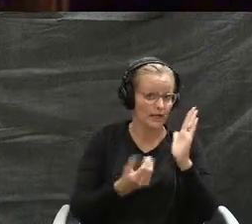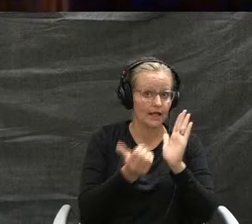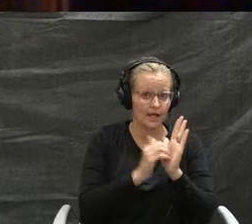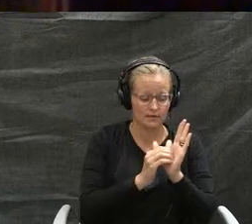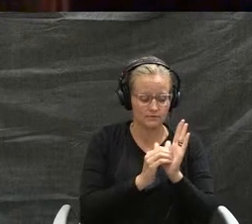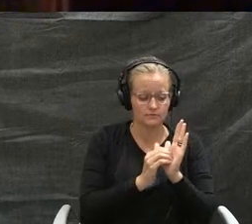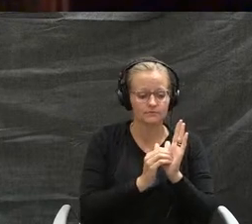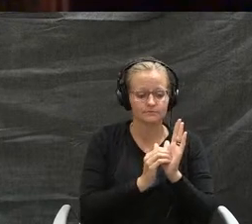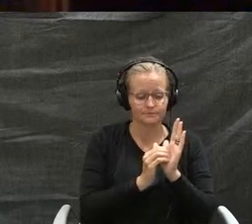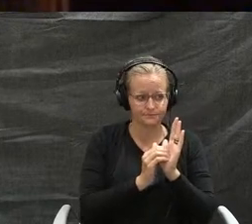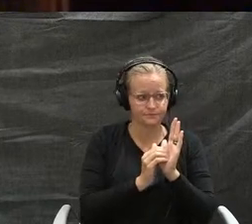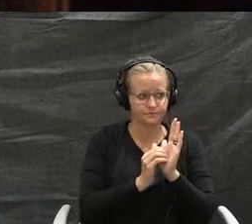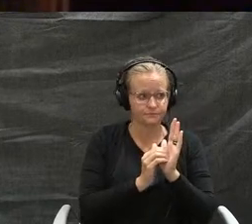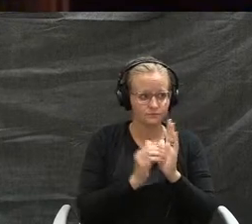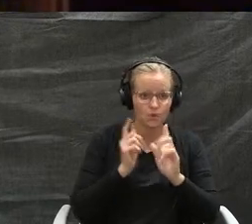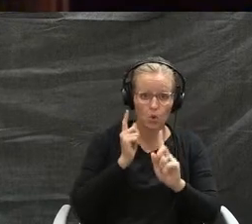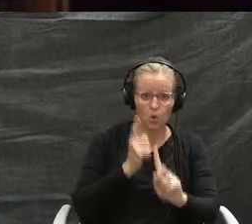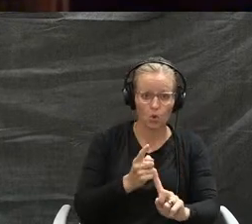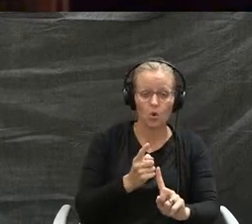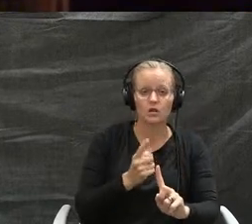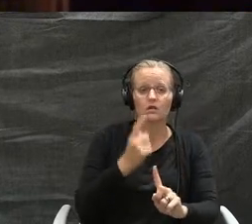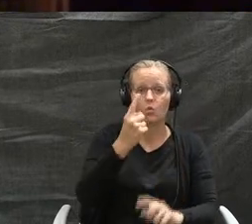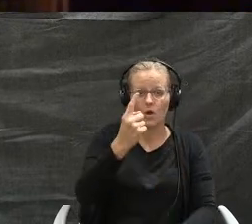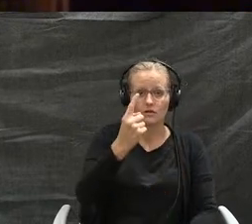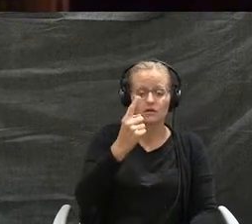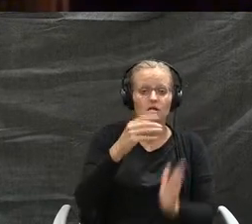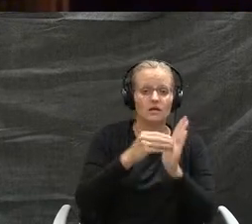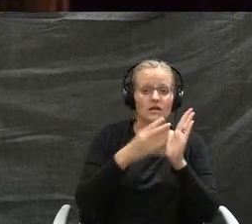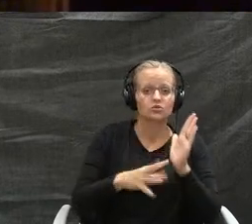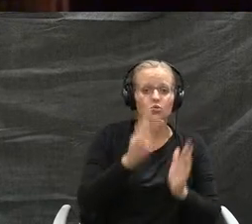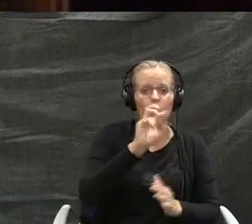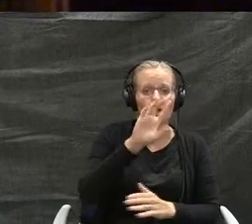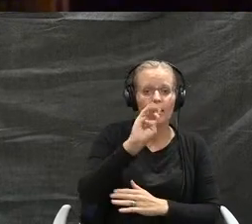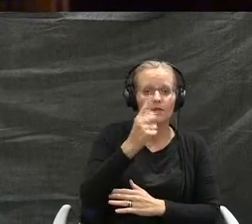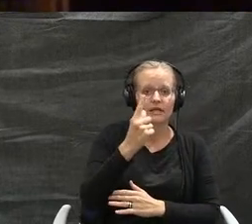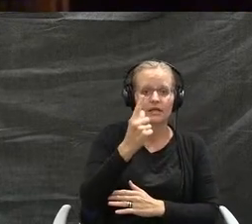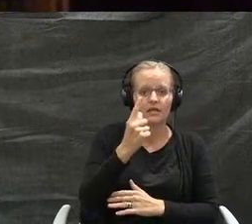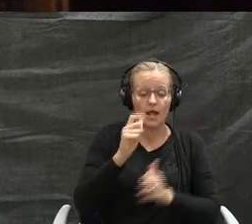Um goal number one student will be in pursuit of child centered